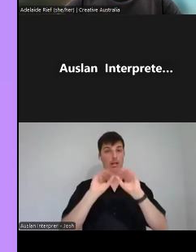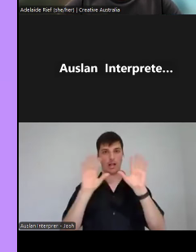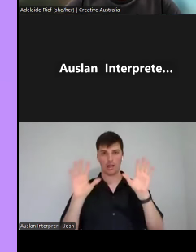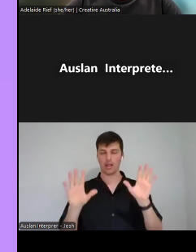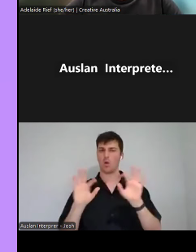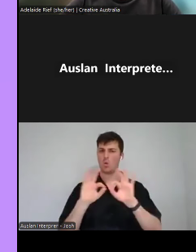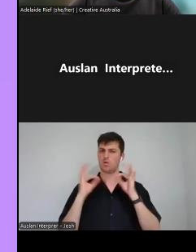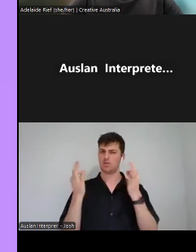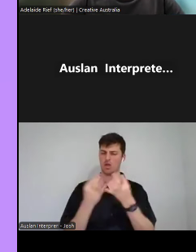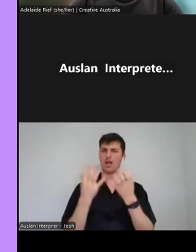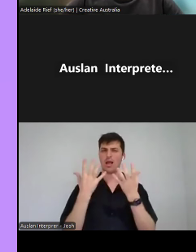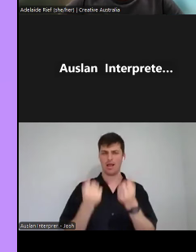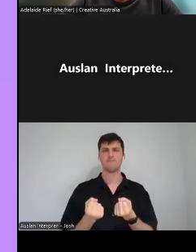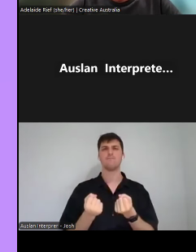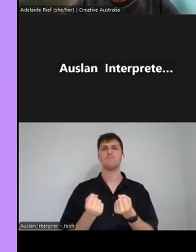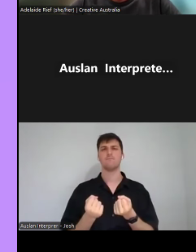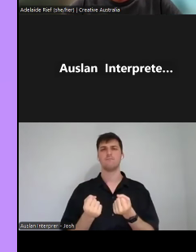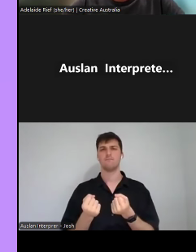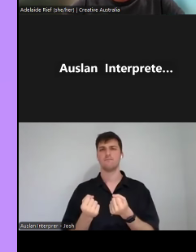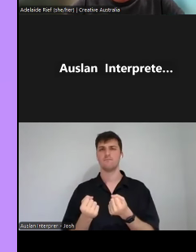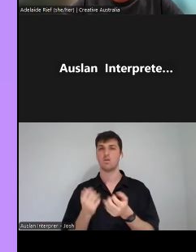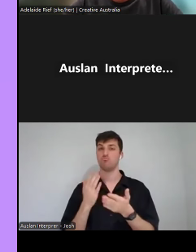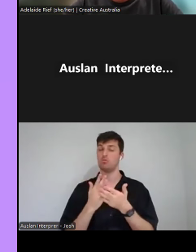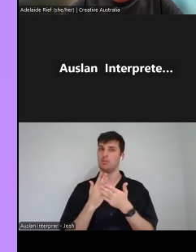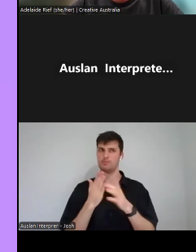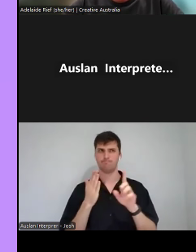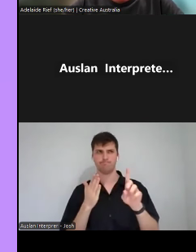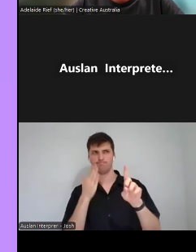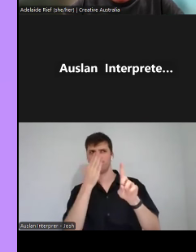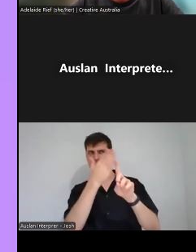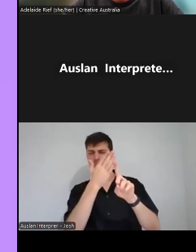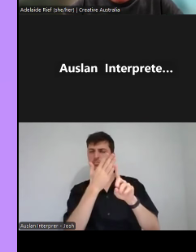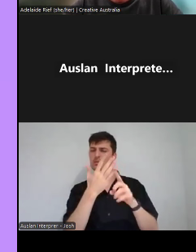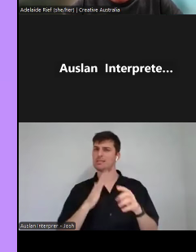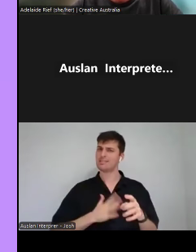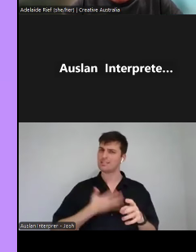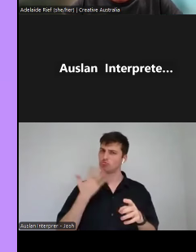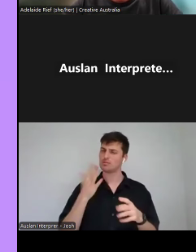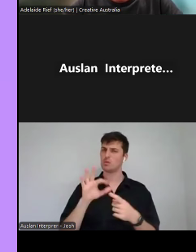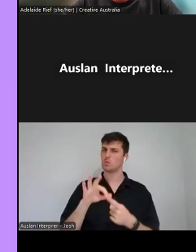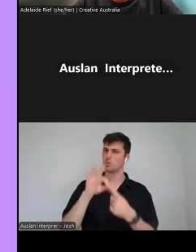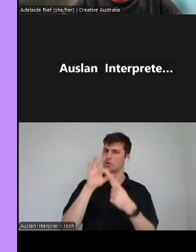you have some really ambitious, interesting, unique goals, strategic goals that you're trying